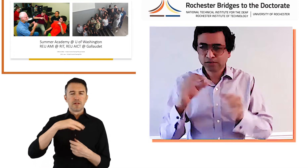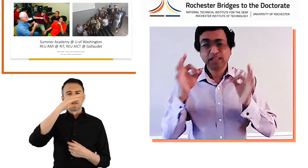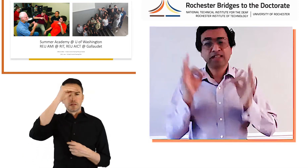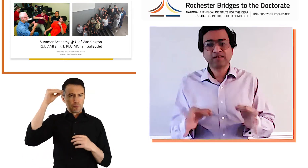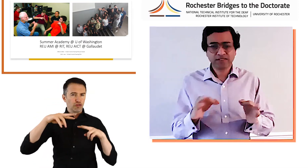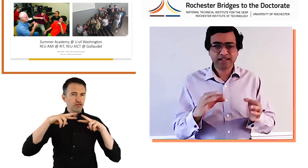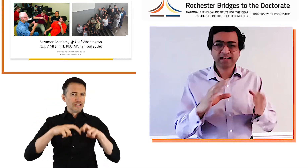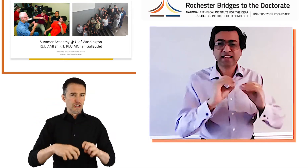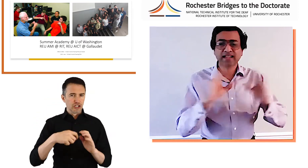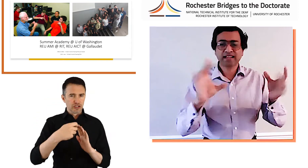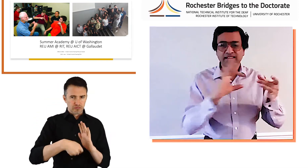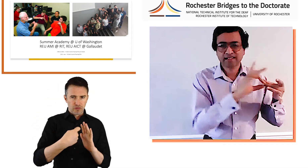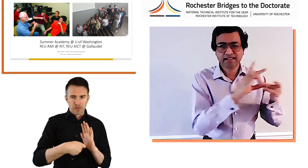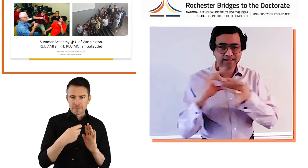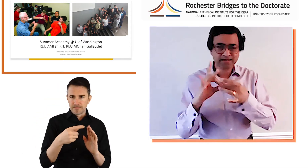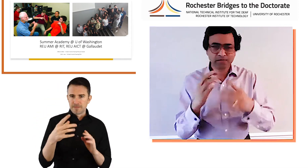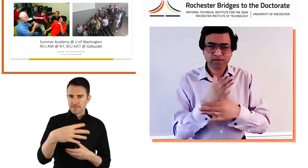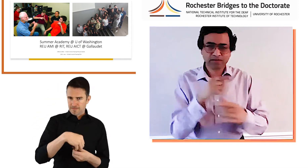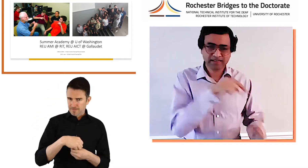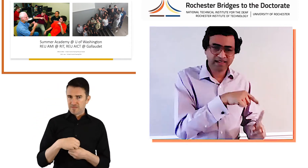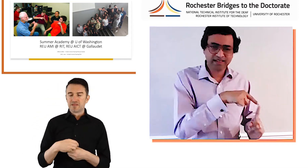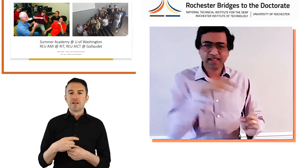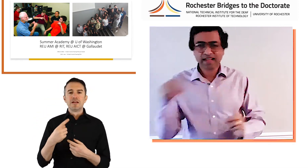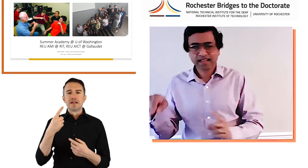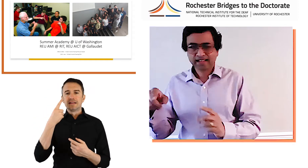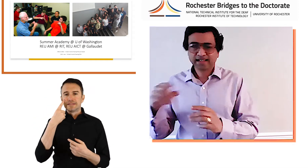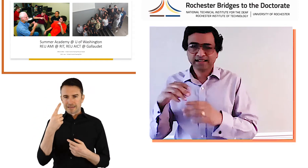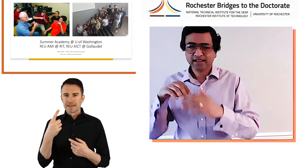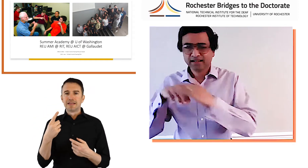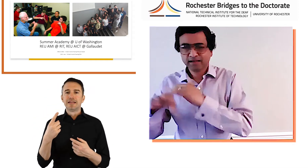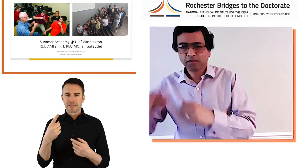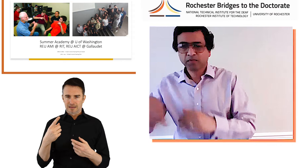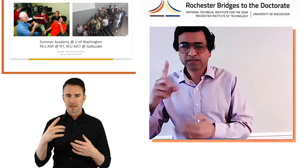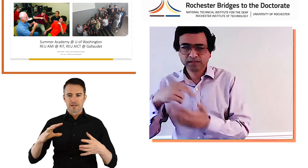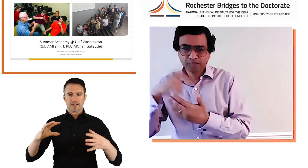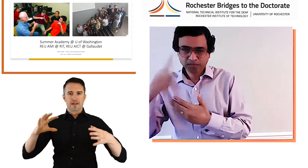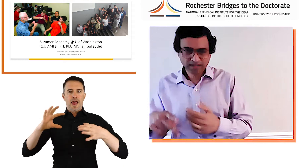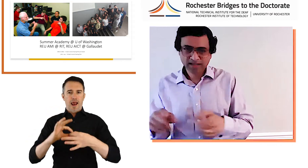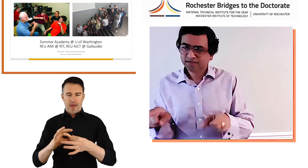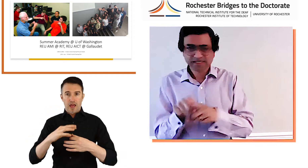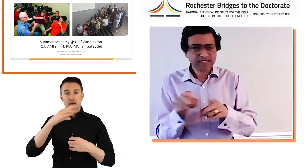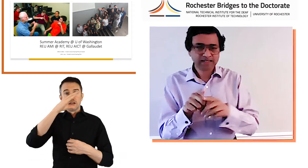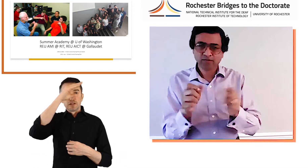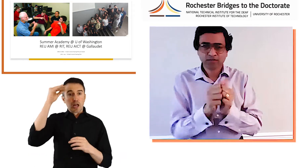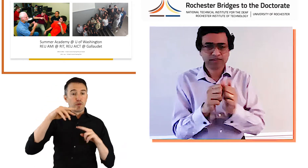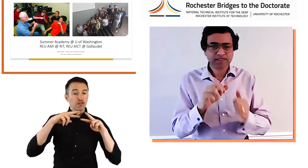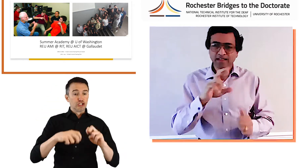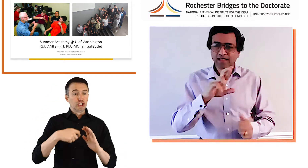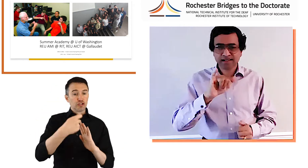And we think that the inclusion of deaf and hard-of-hearing students in summer research programs